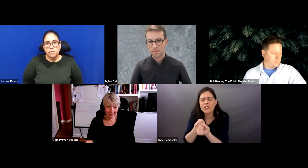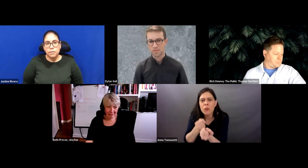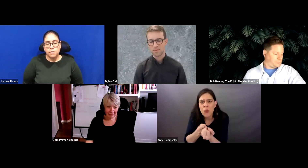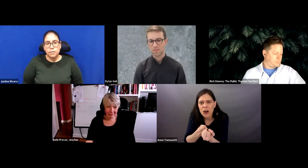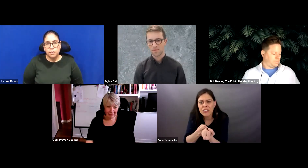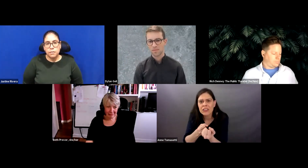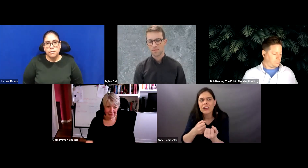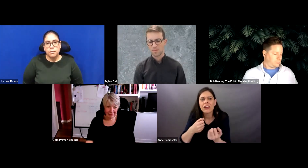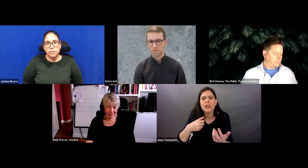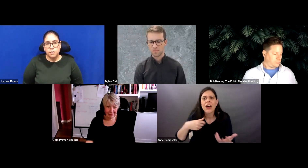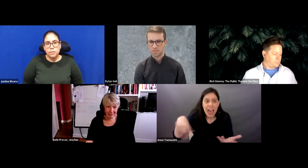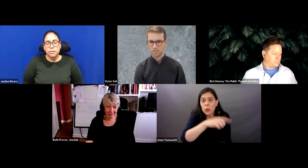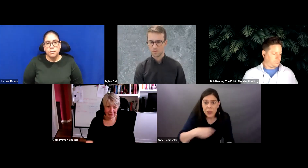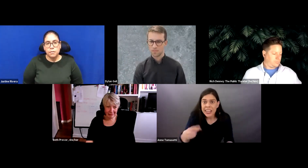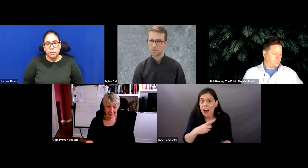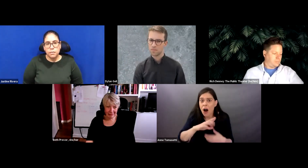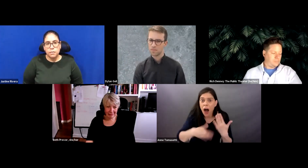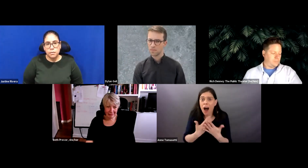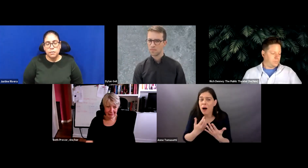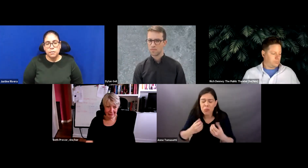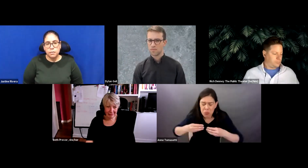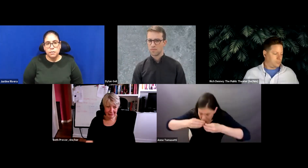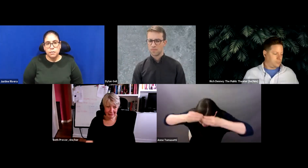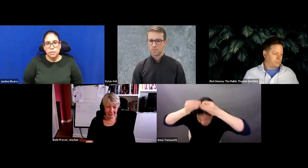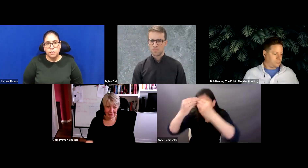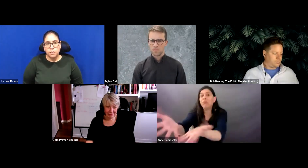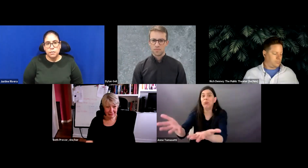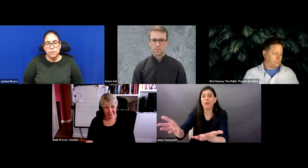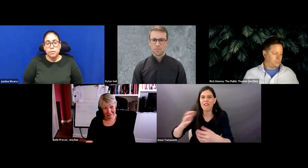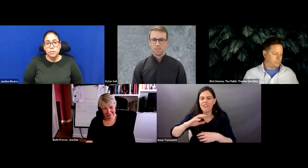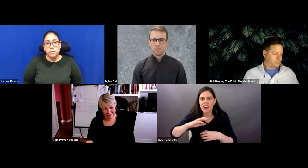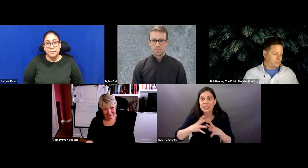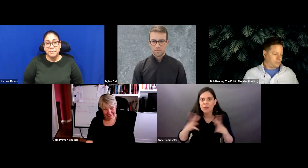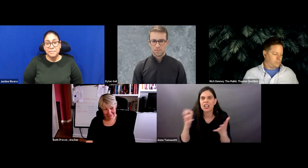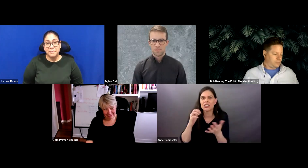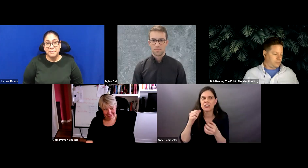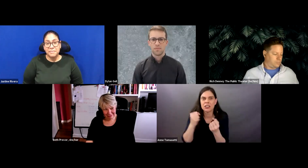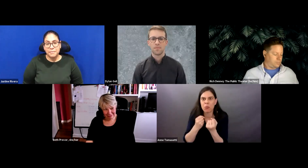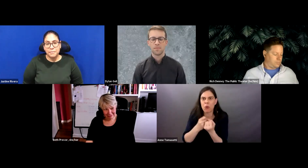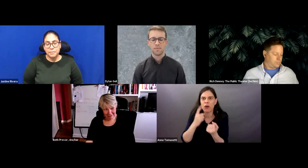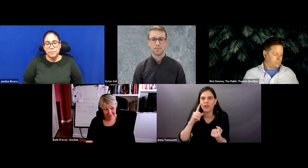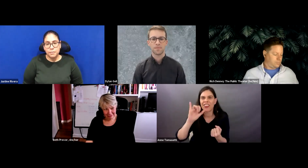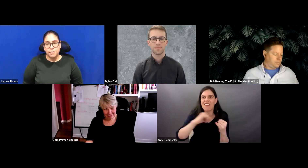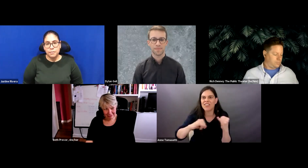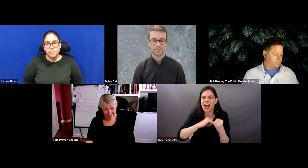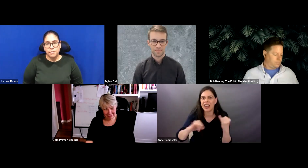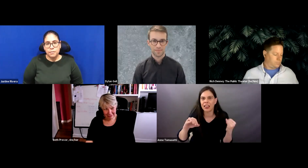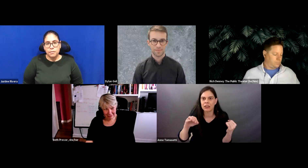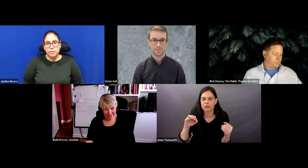excitable and slower. And so she had a lot of support. We all supported her, and we gave Alexandria so many resources,